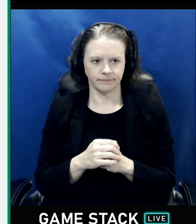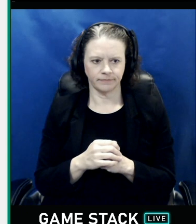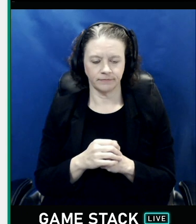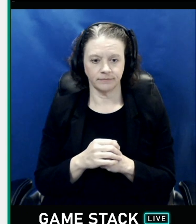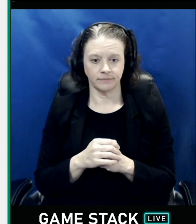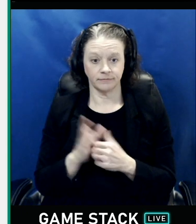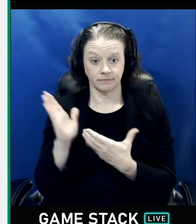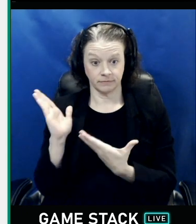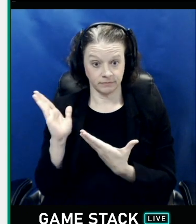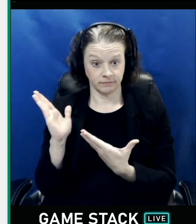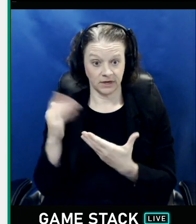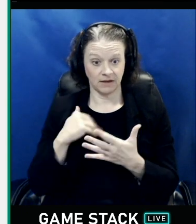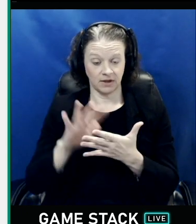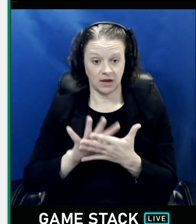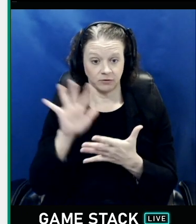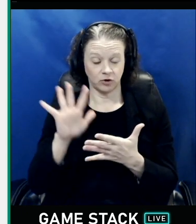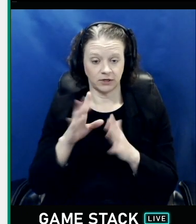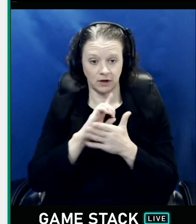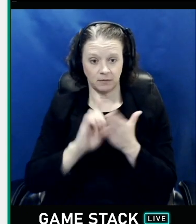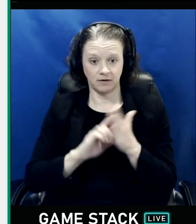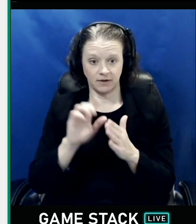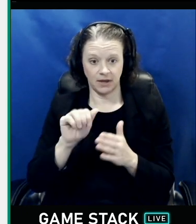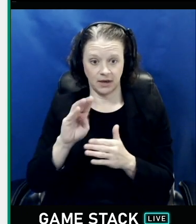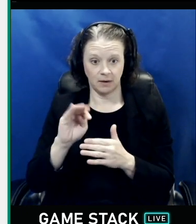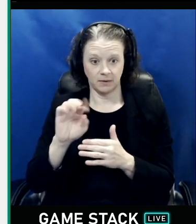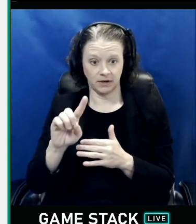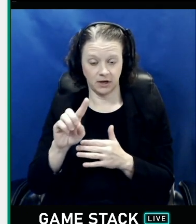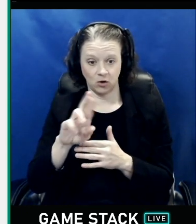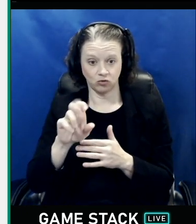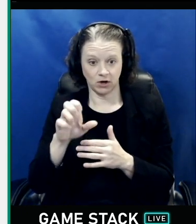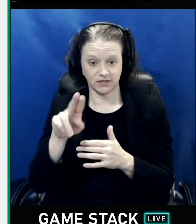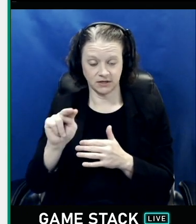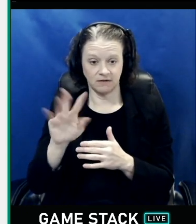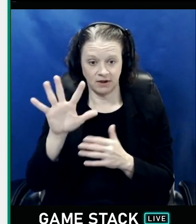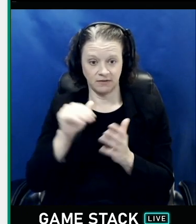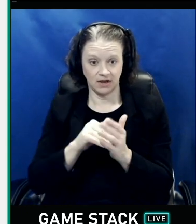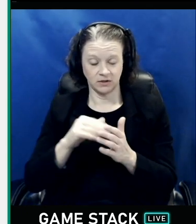Here we have an abstract diagram of an AMD Ryzen 5000 series mainstream desktop processor,